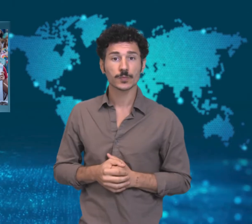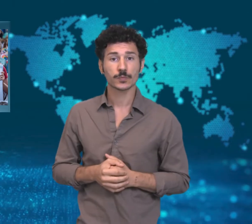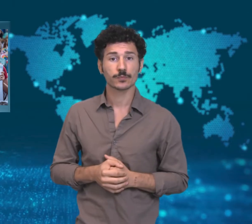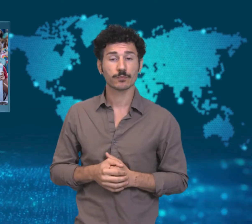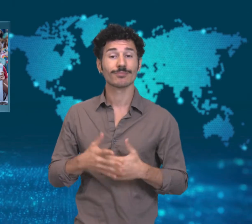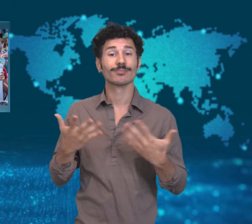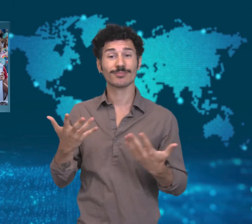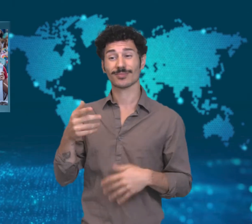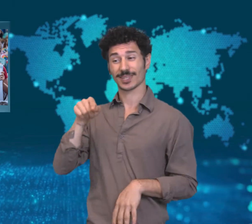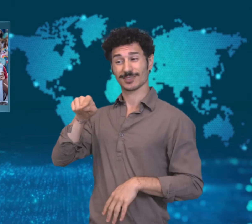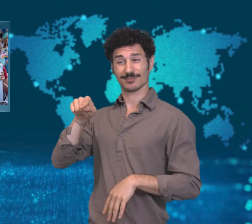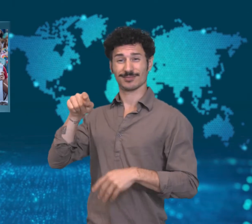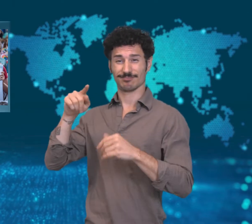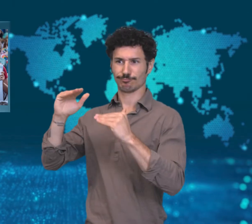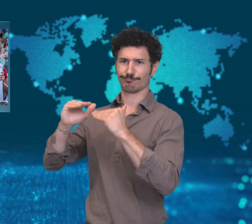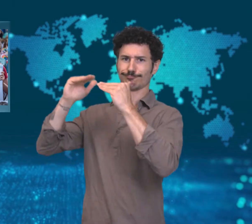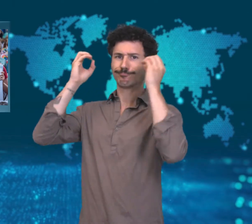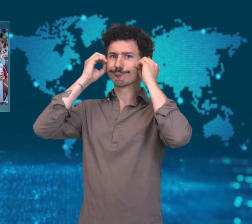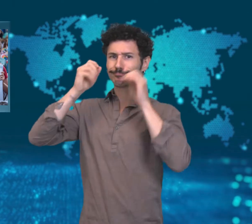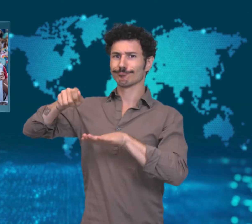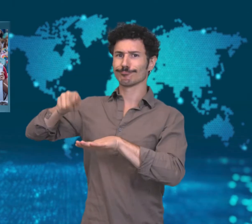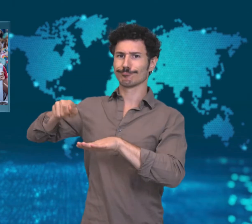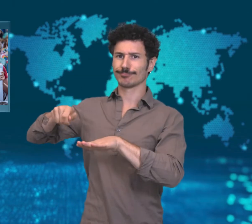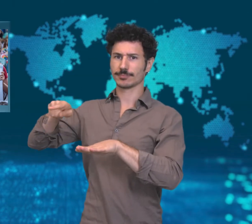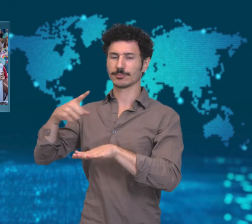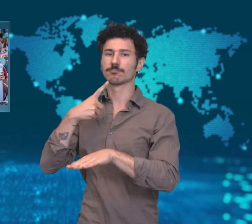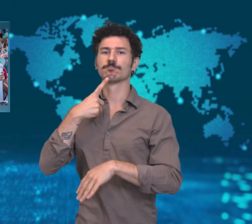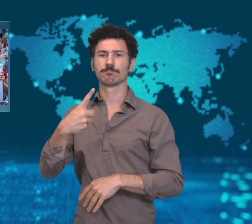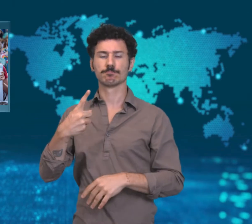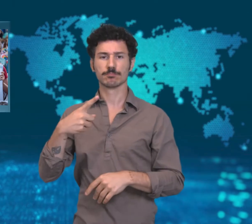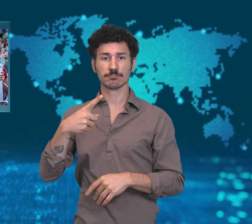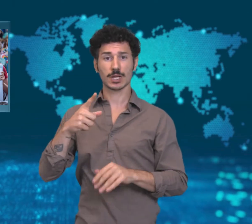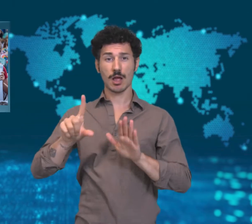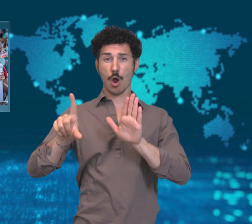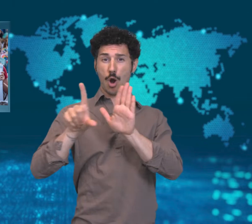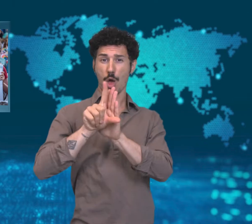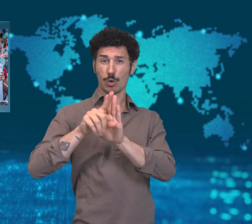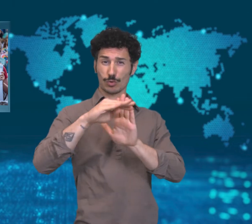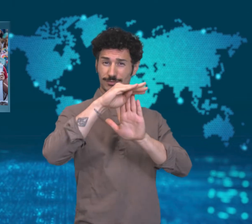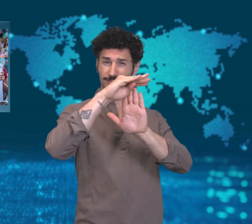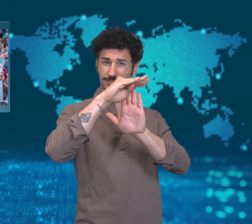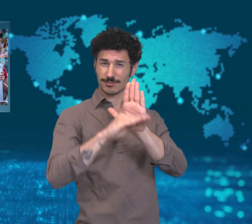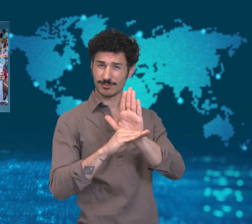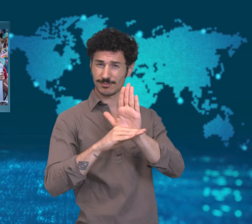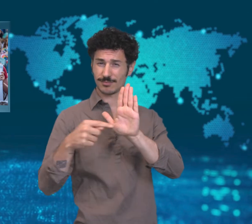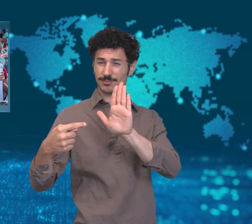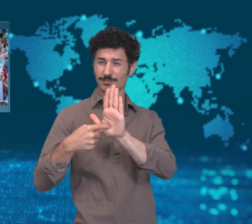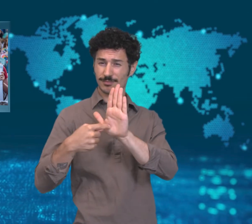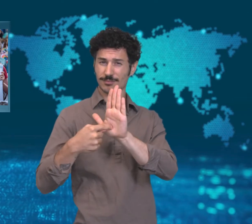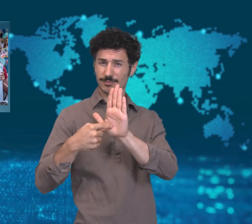He cites a recent law that protects victims of domestic